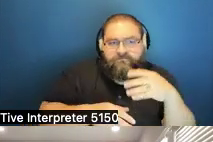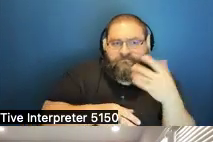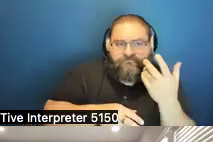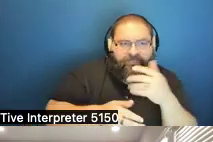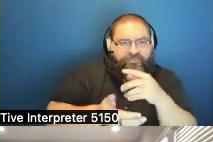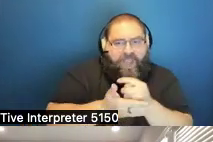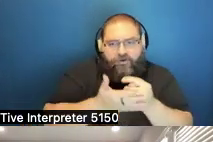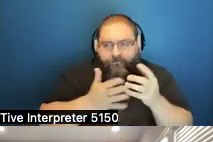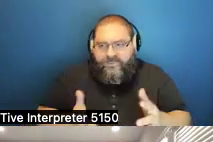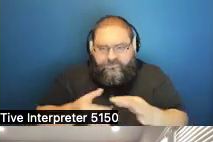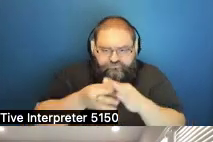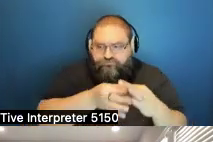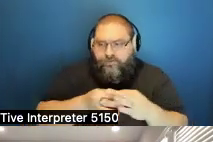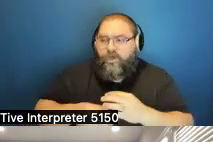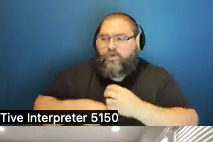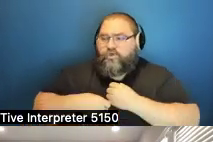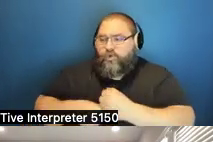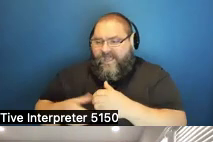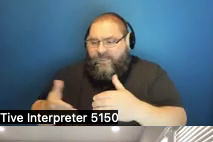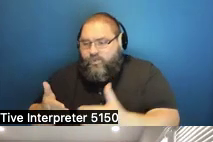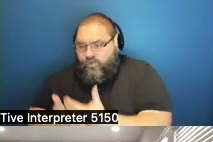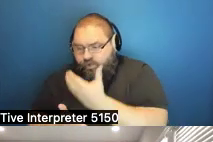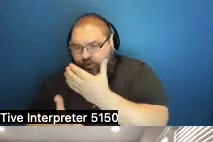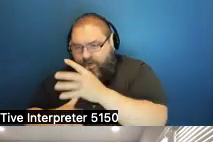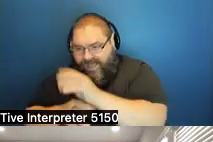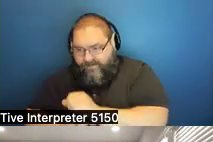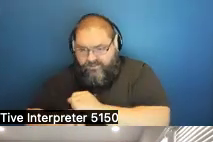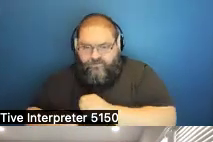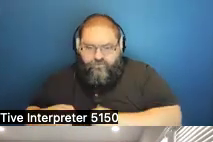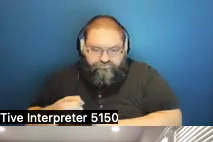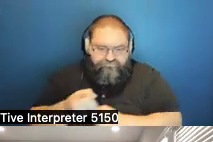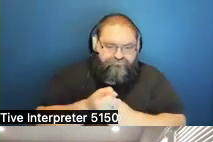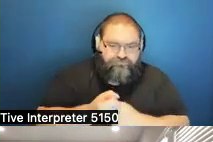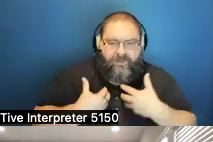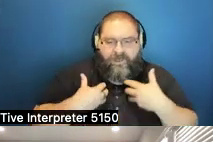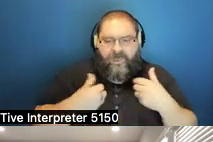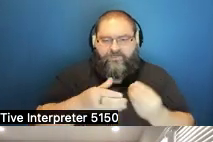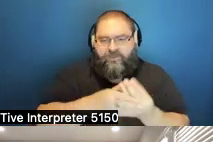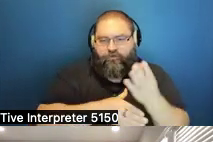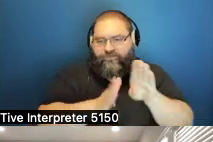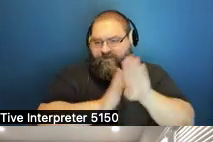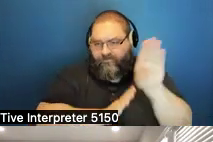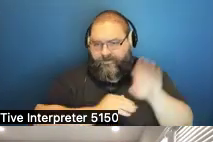to support healthy growth and development. 19:45:02 So, the goal is not